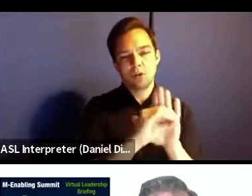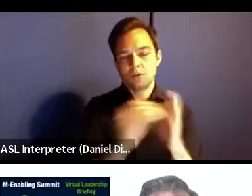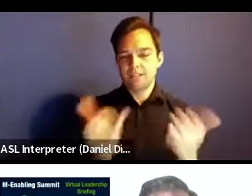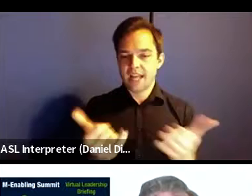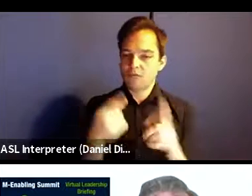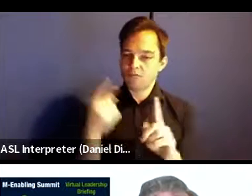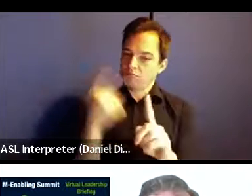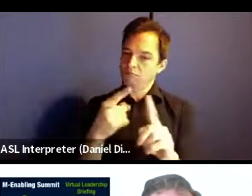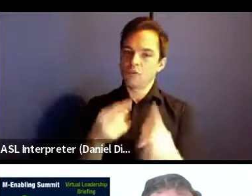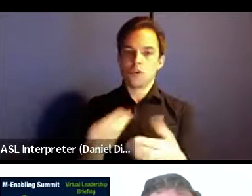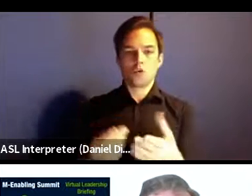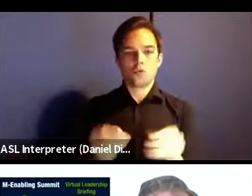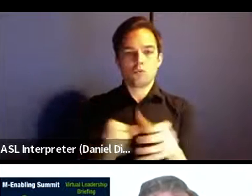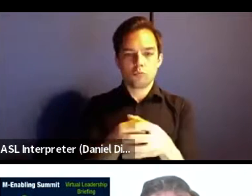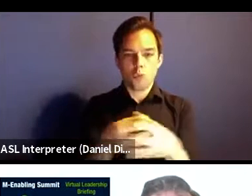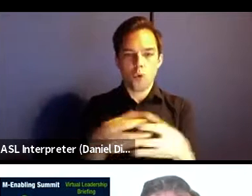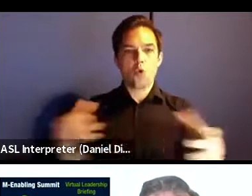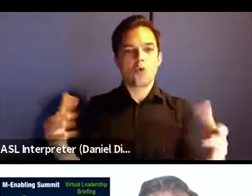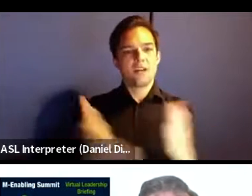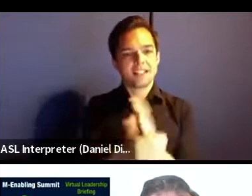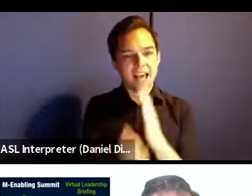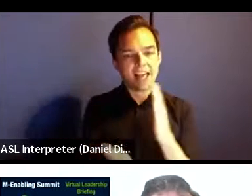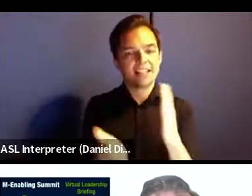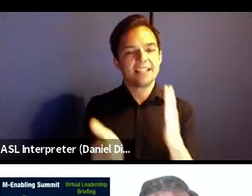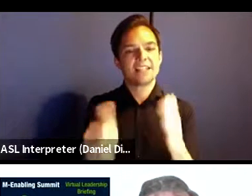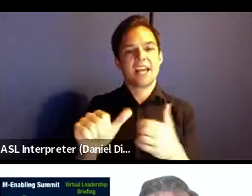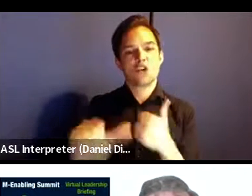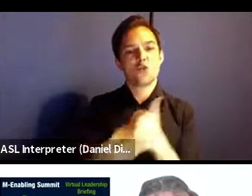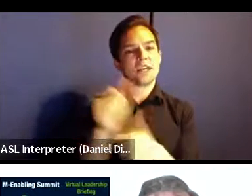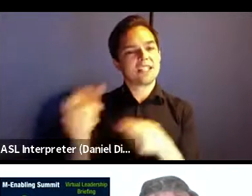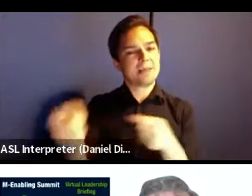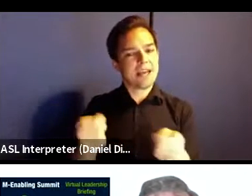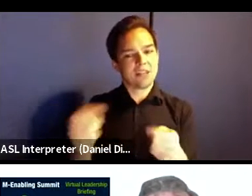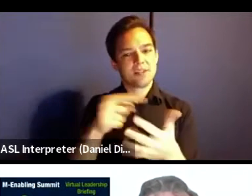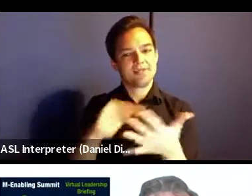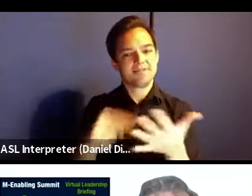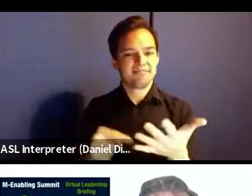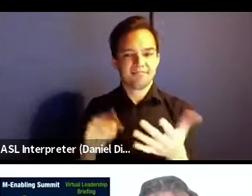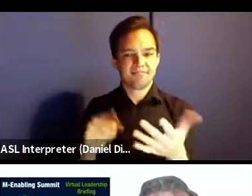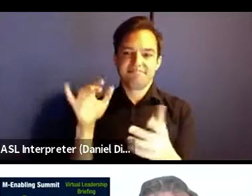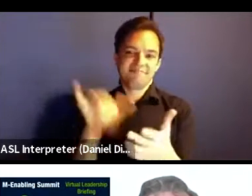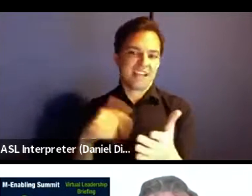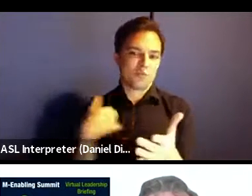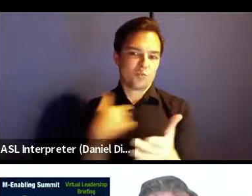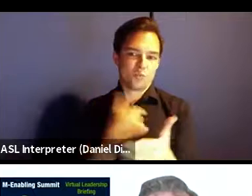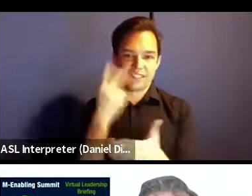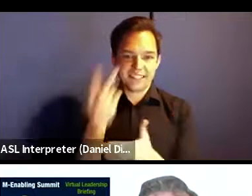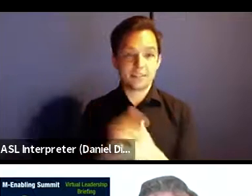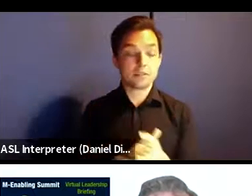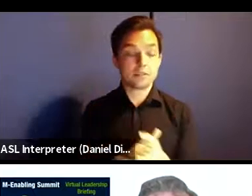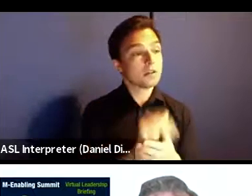and risk management, that's what we're seeing. So speaking of that, I knew that the Valuable 500 did